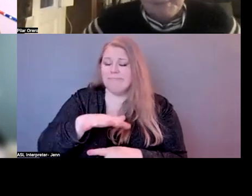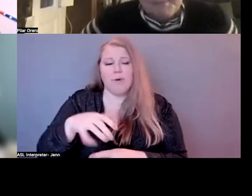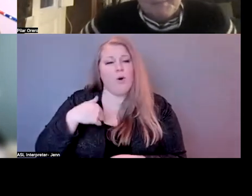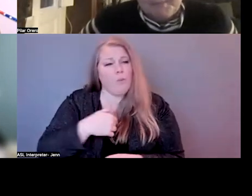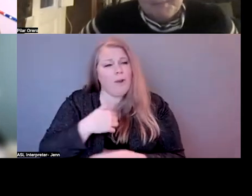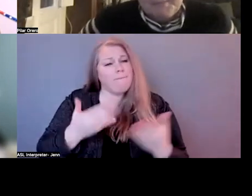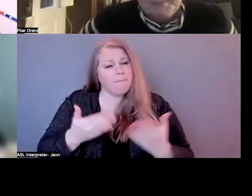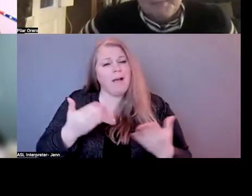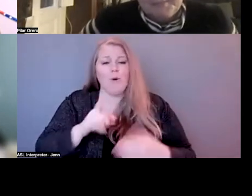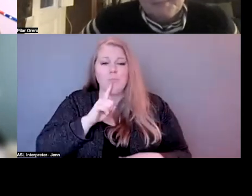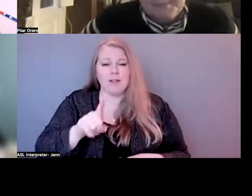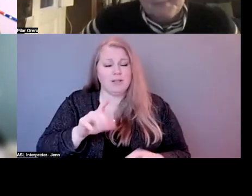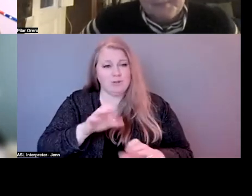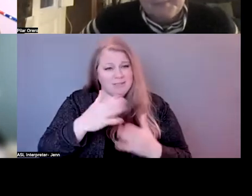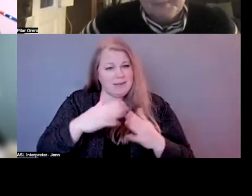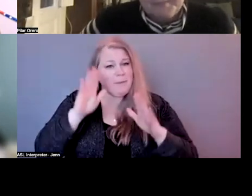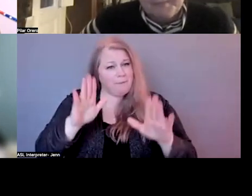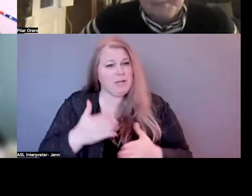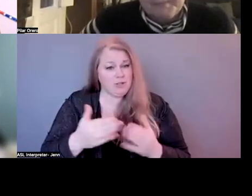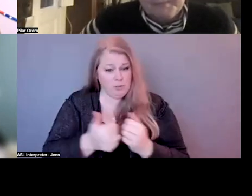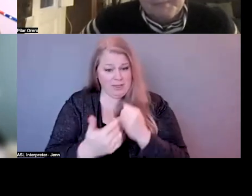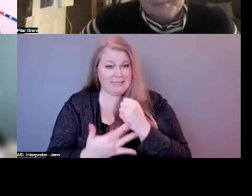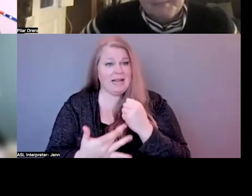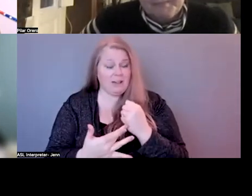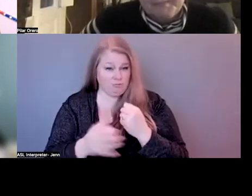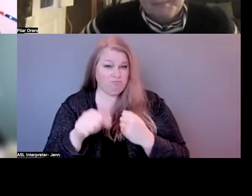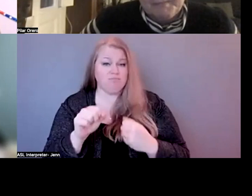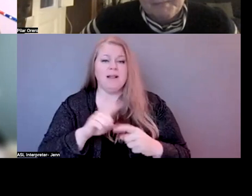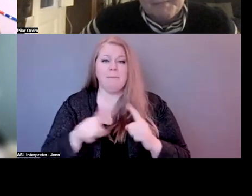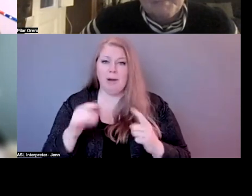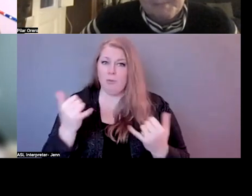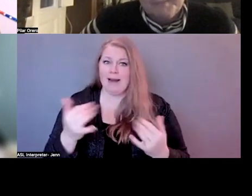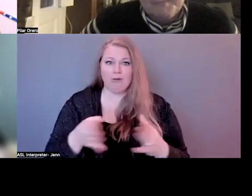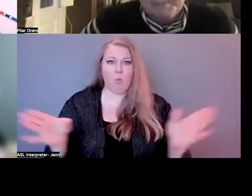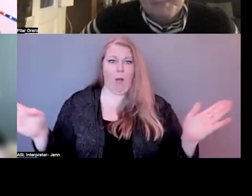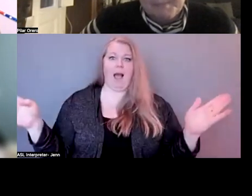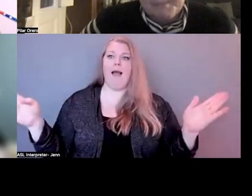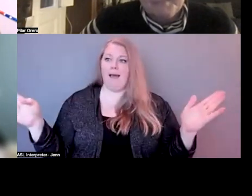to do pretty amazing things with these technologies but It is kind of wide open in terms of how, what